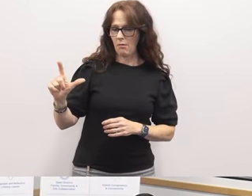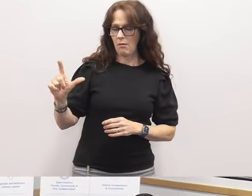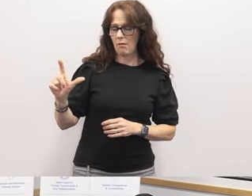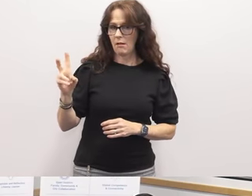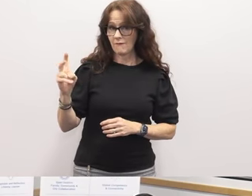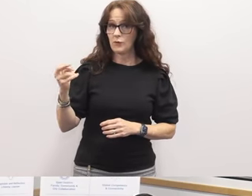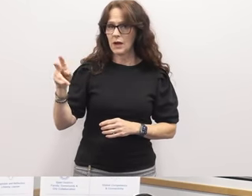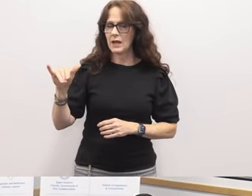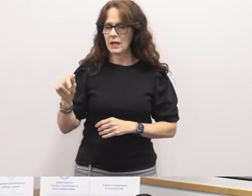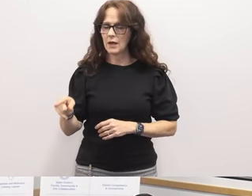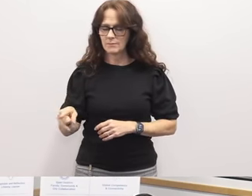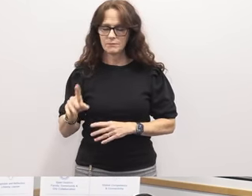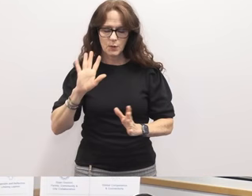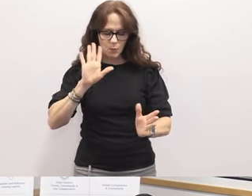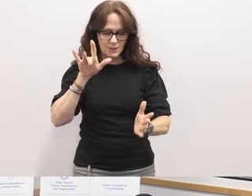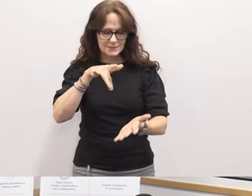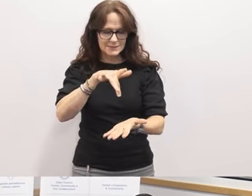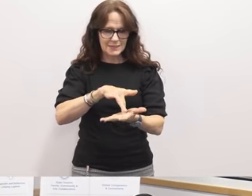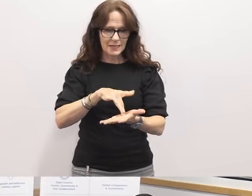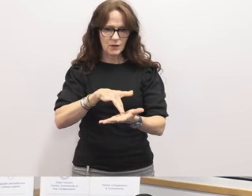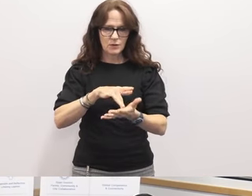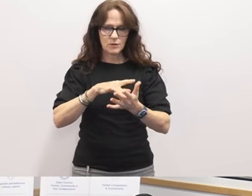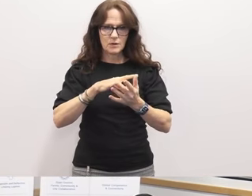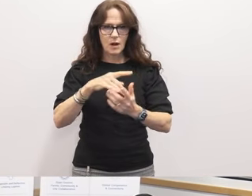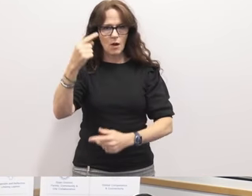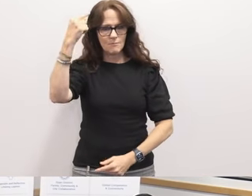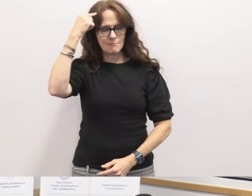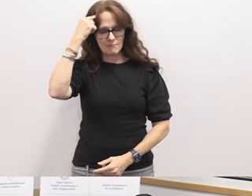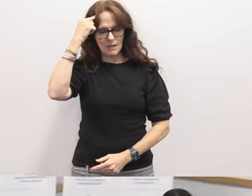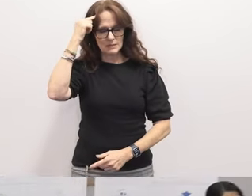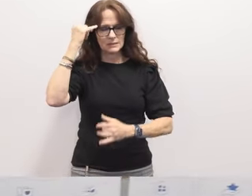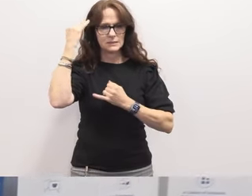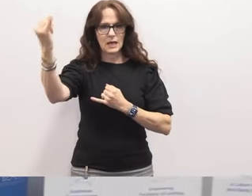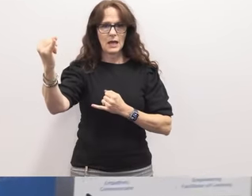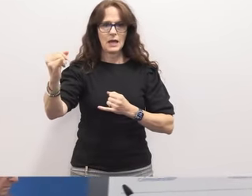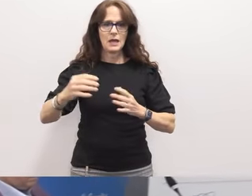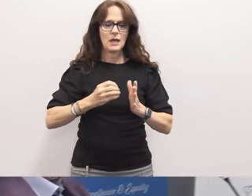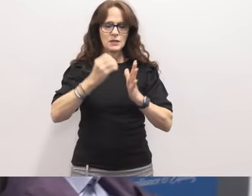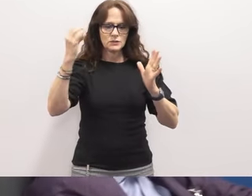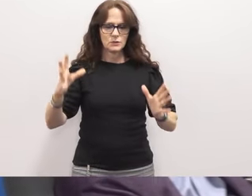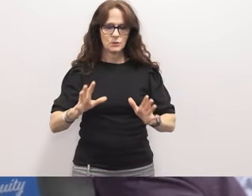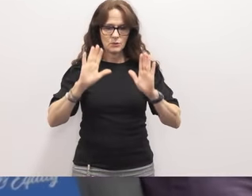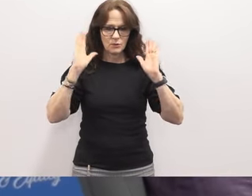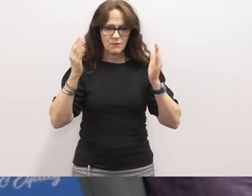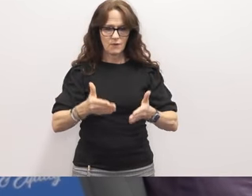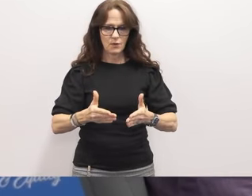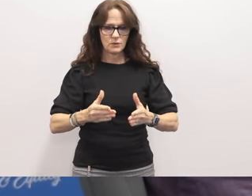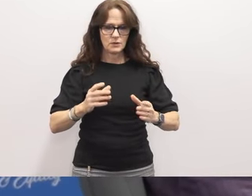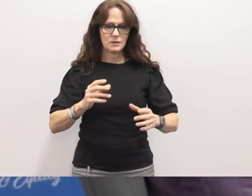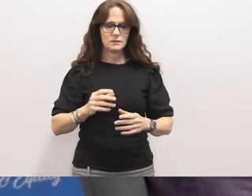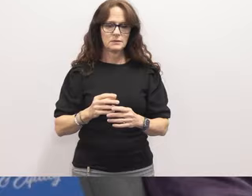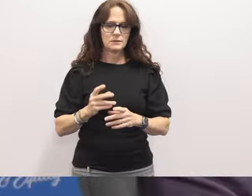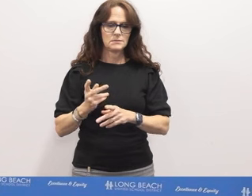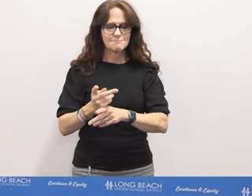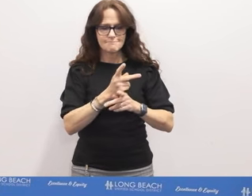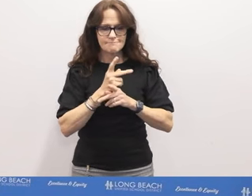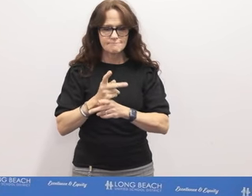really wanted to center ourselves on this idea as we think about student focused governance. Hearing the conversation with AJ Crabill last time,